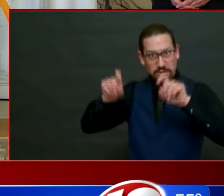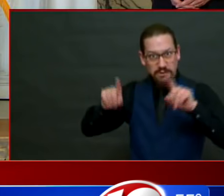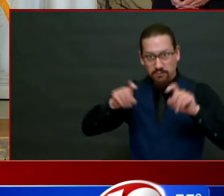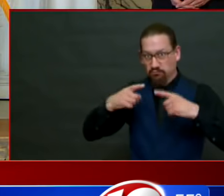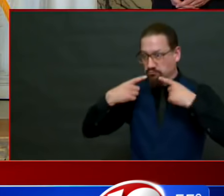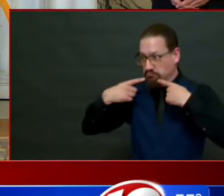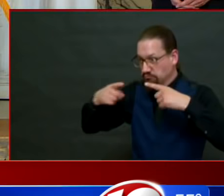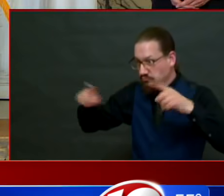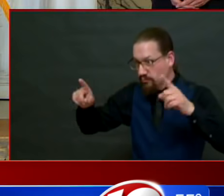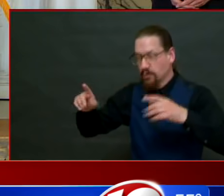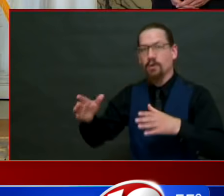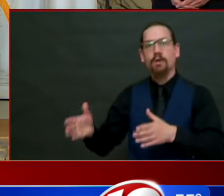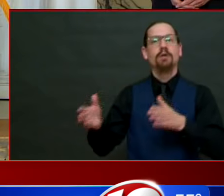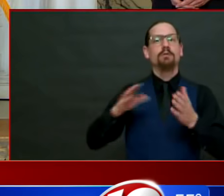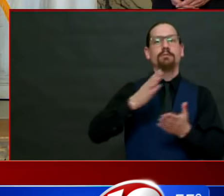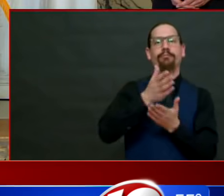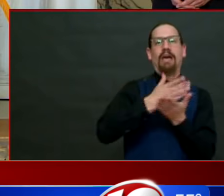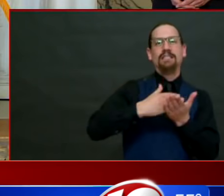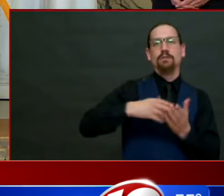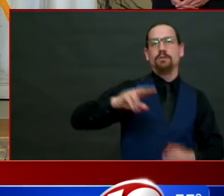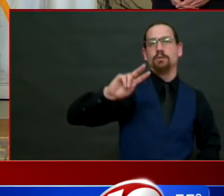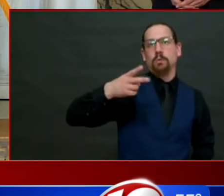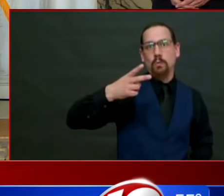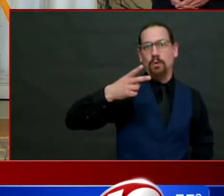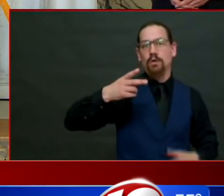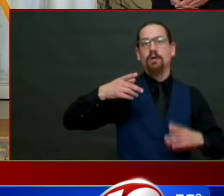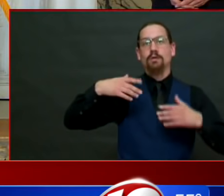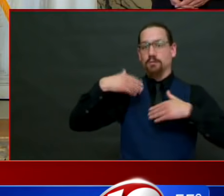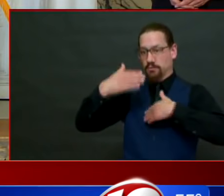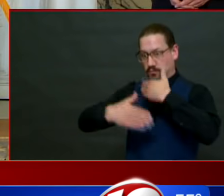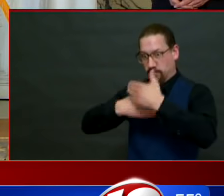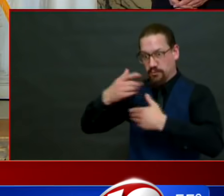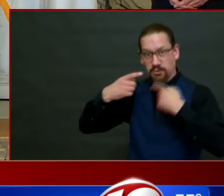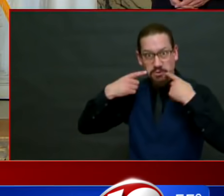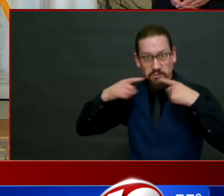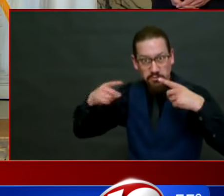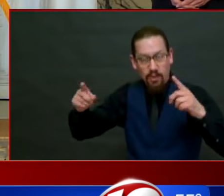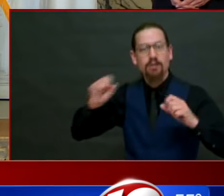TO THE NEXT STAGE. I WANT